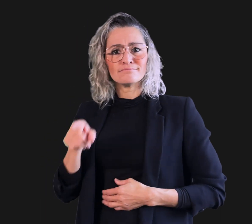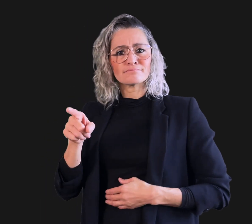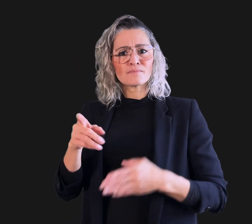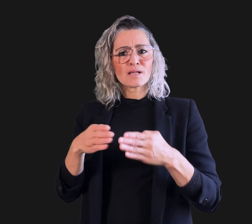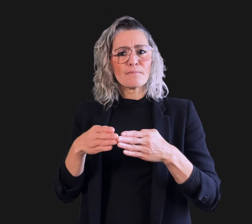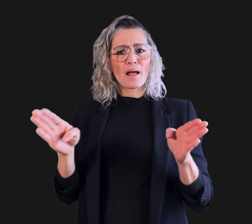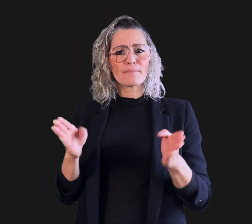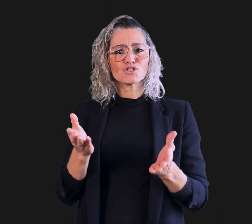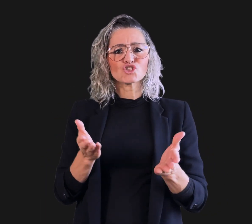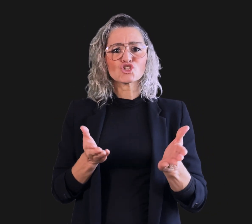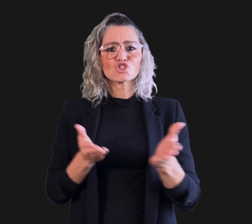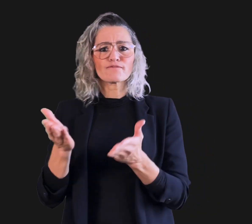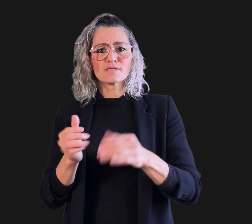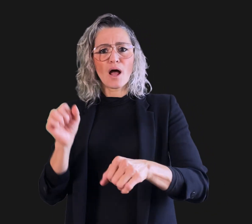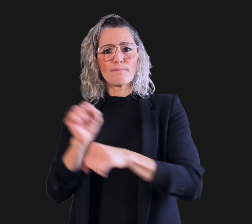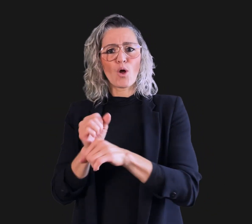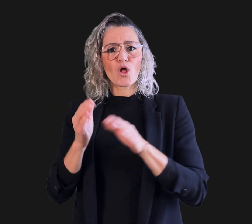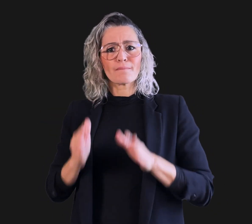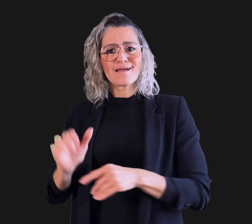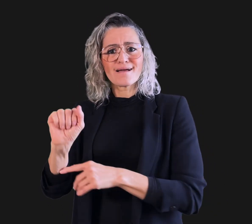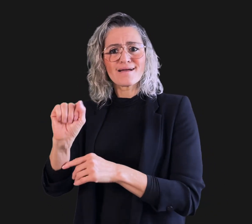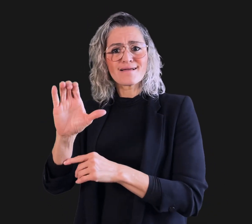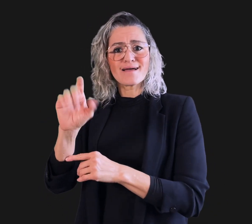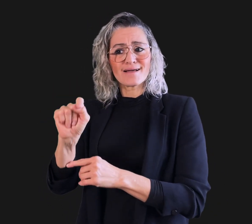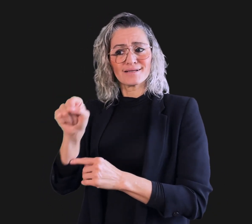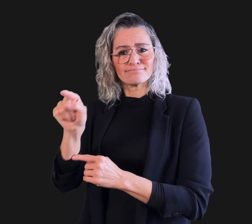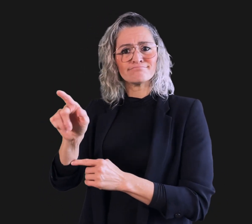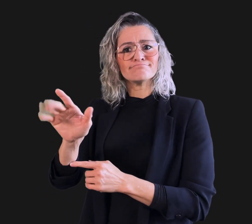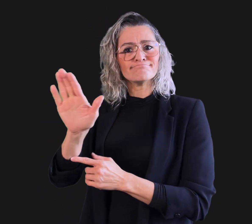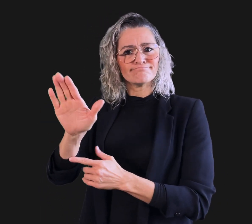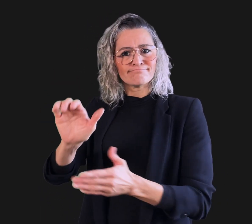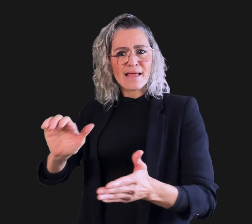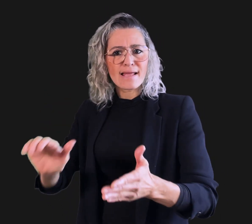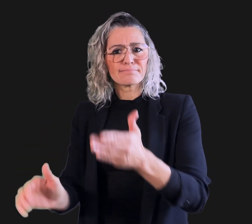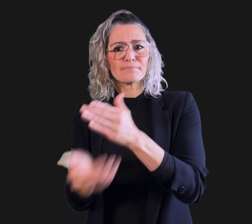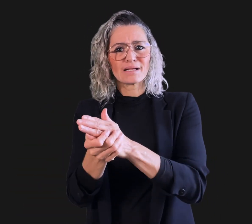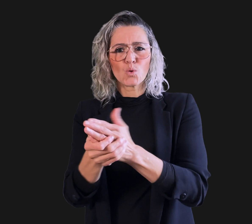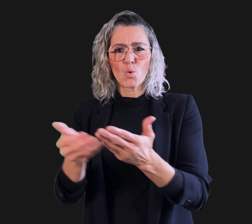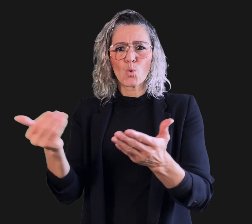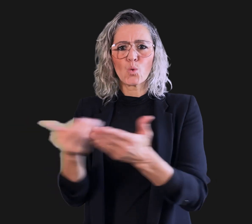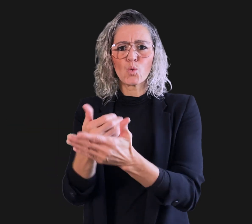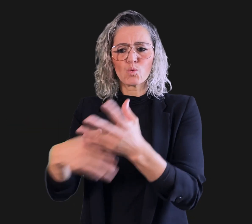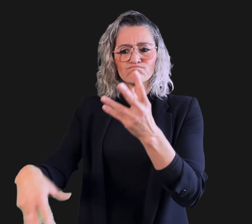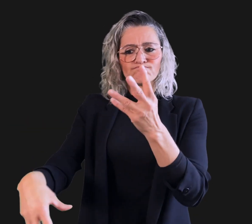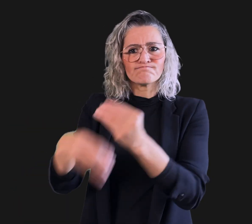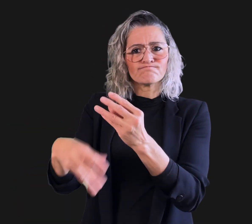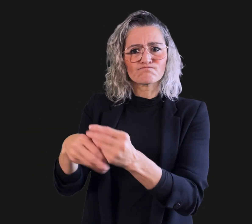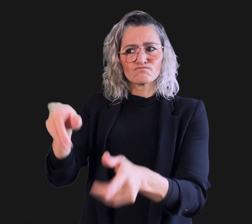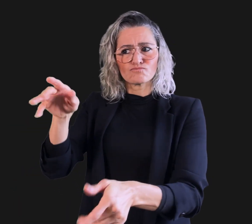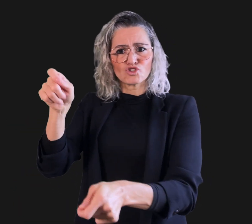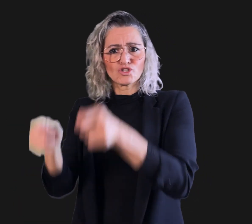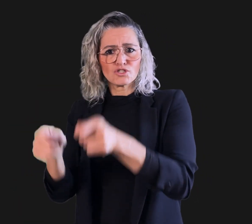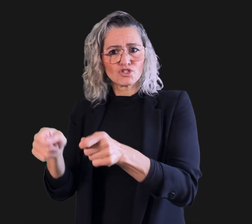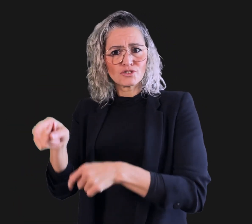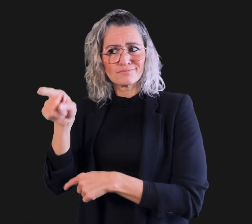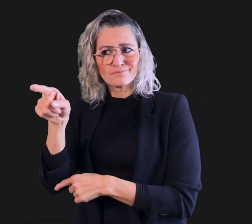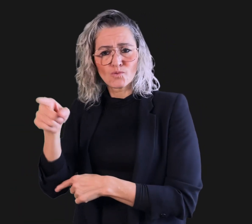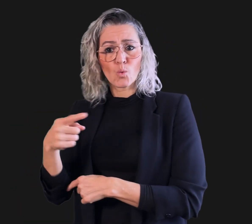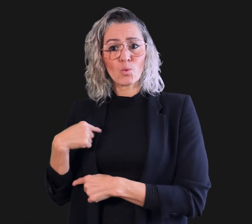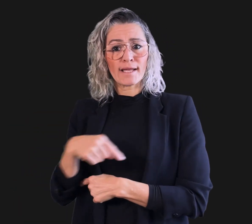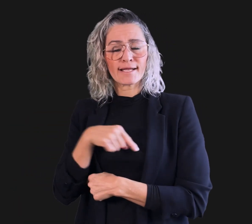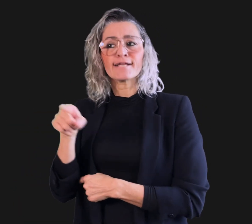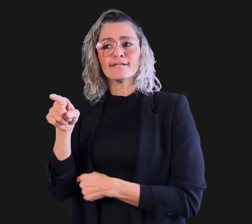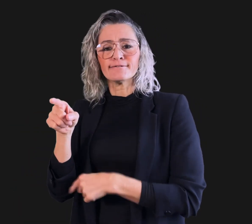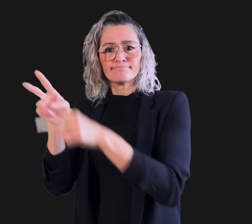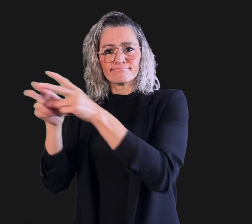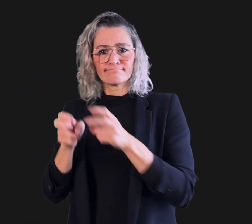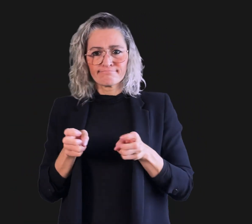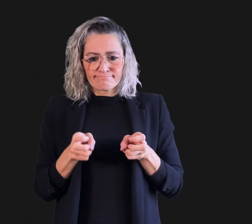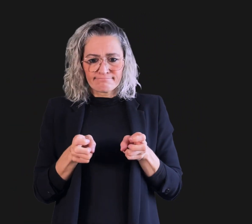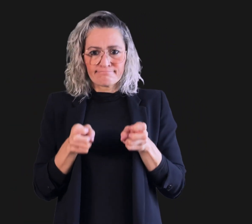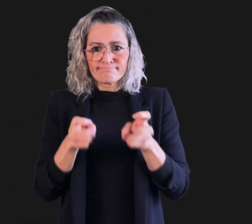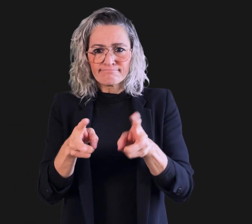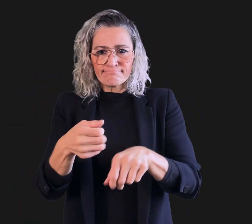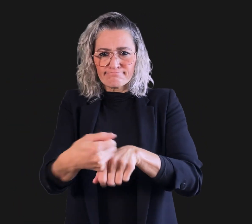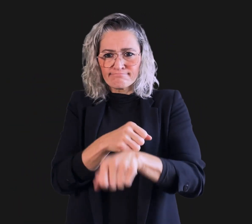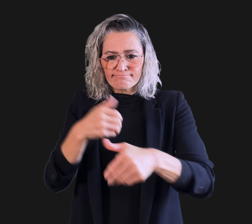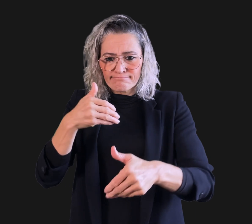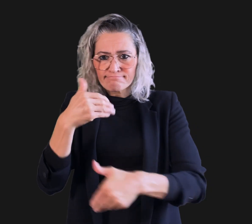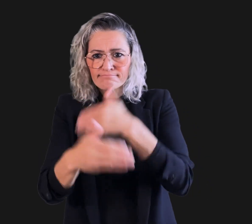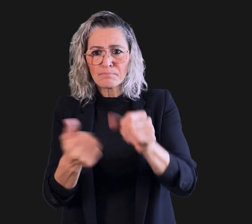• We implemented the amendments to the Public Service Employment Act